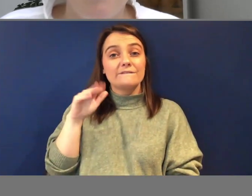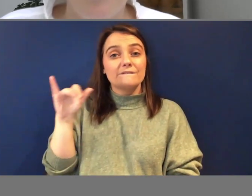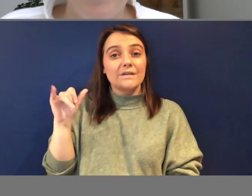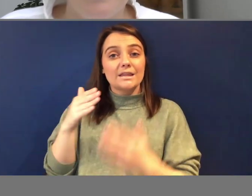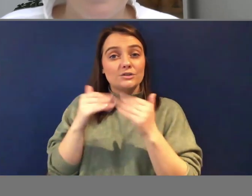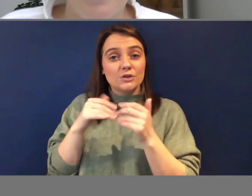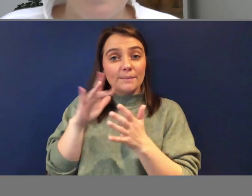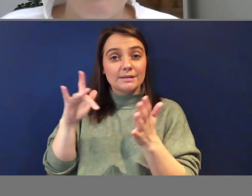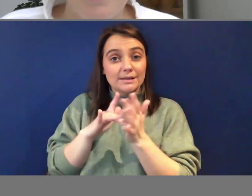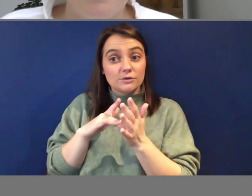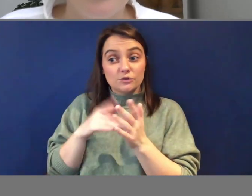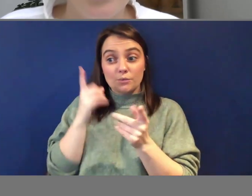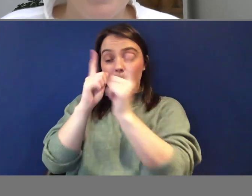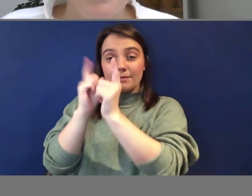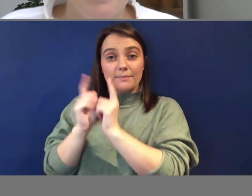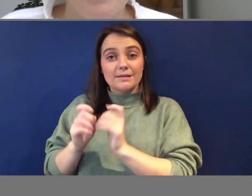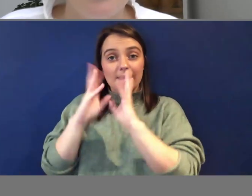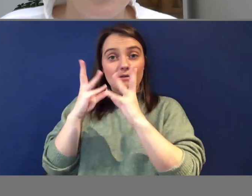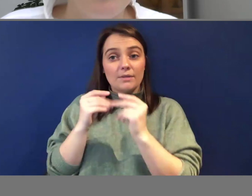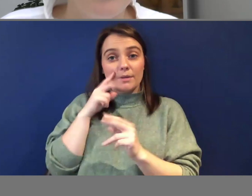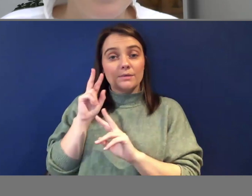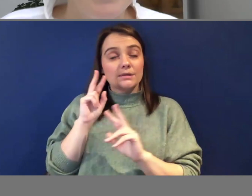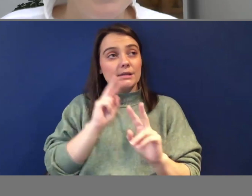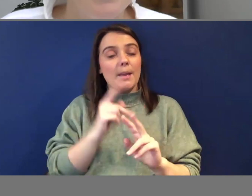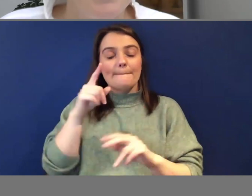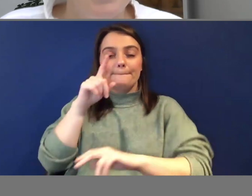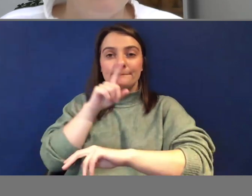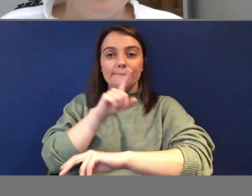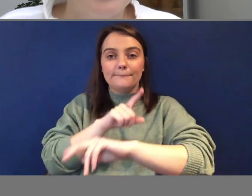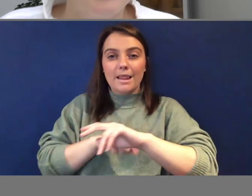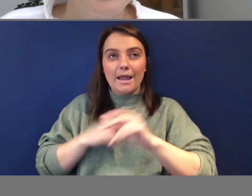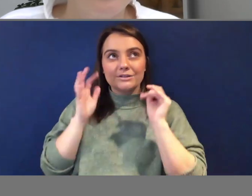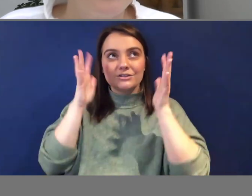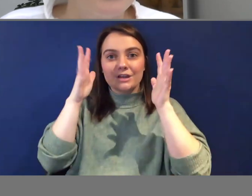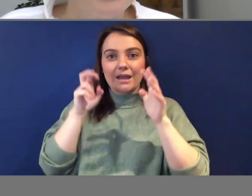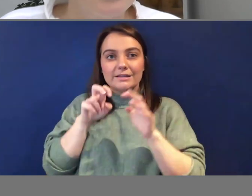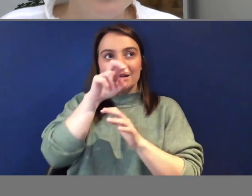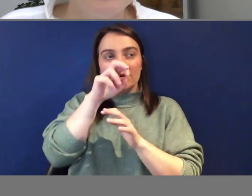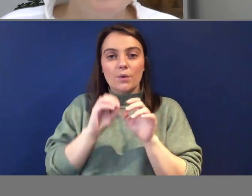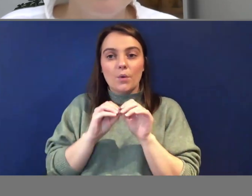shop with a black shiny stairs with open risers and when she went to go up to us she couldn't